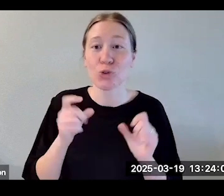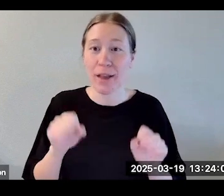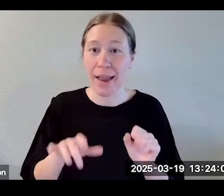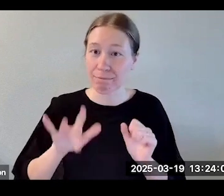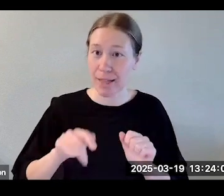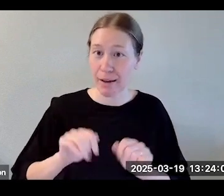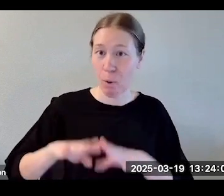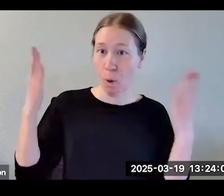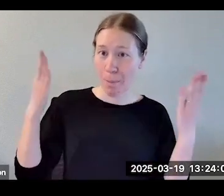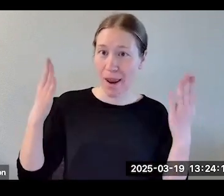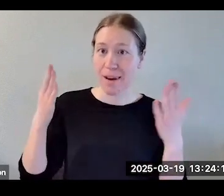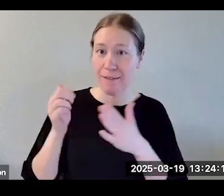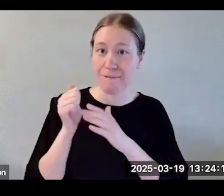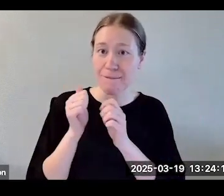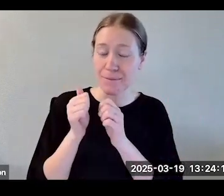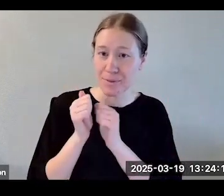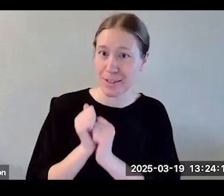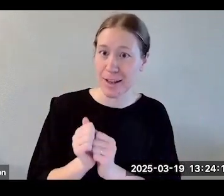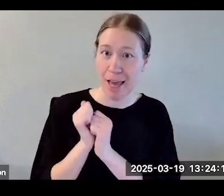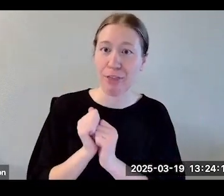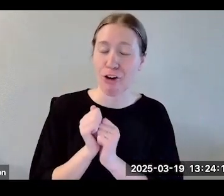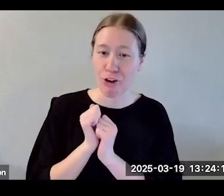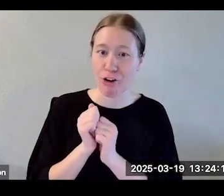and see how to apply these practices in Microsoft Word.